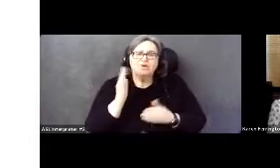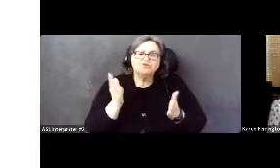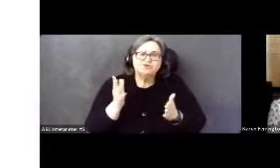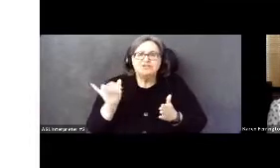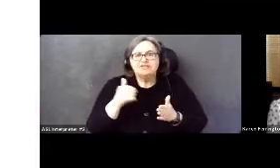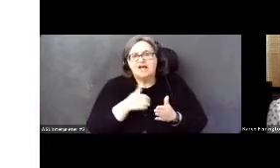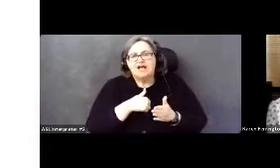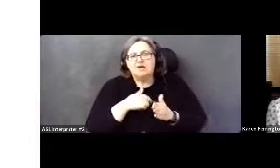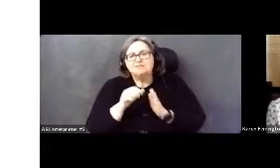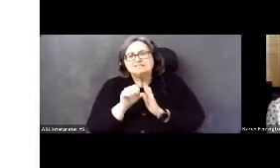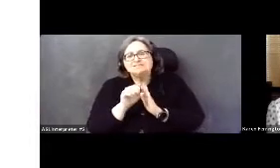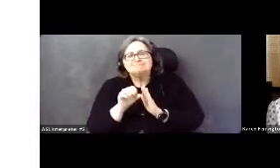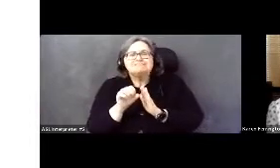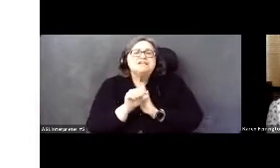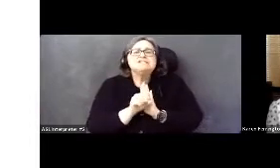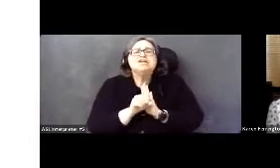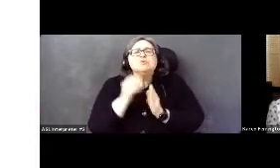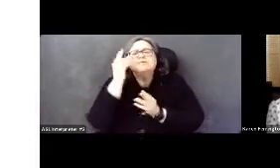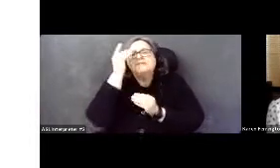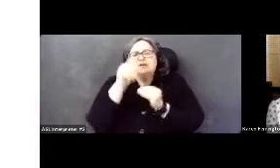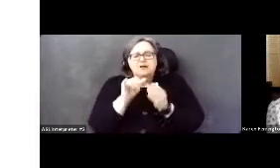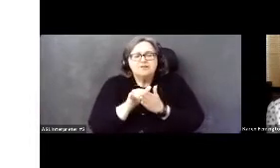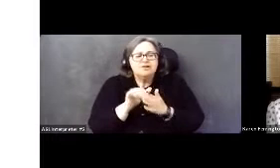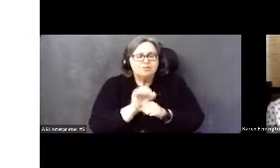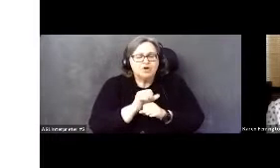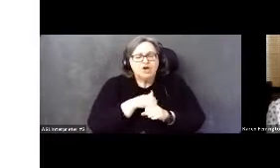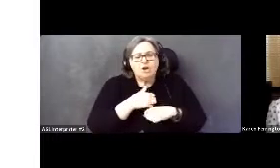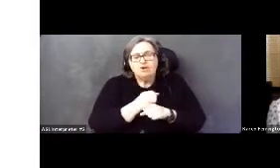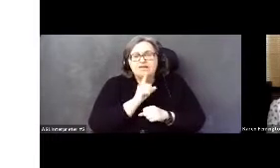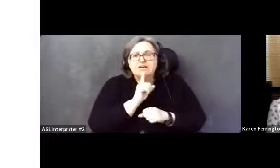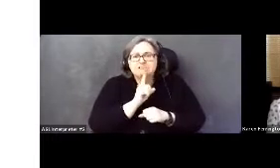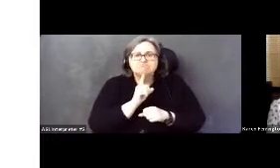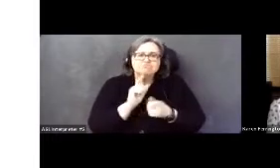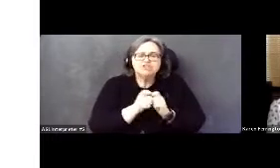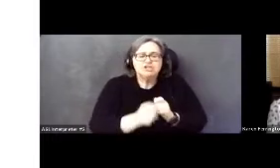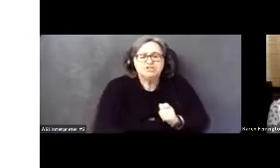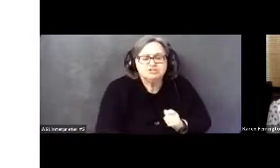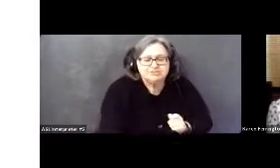a state that was thinking about this work. I want to make a change and be an implementer.